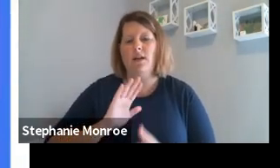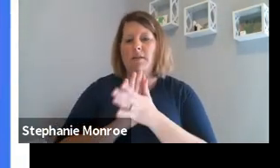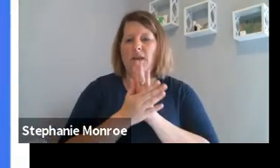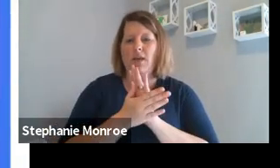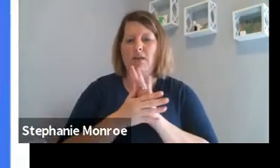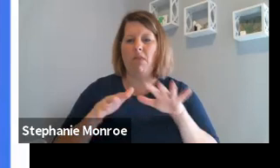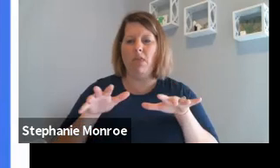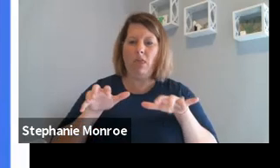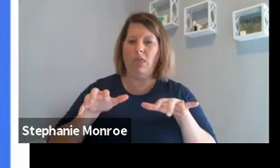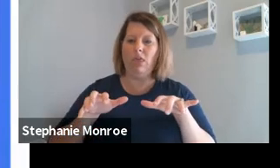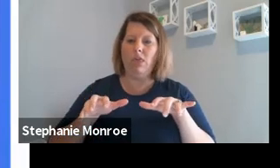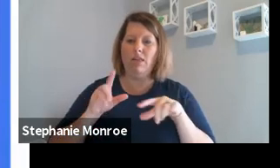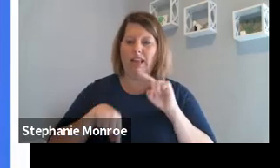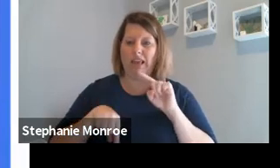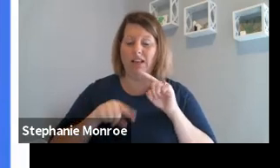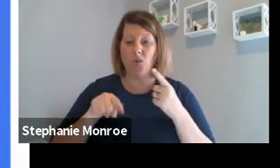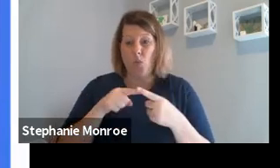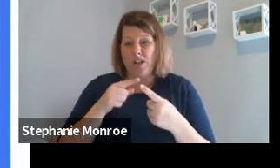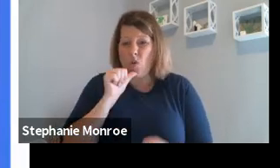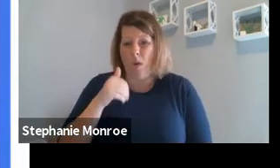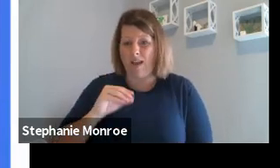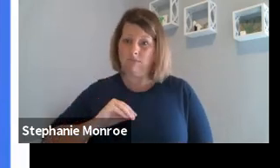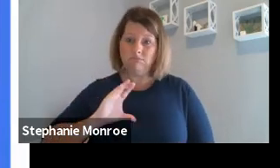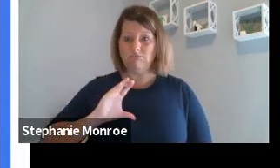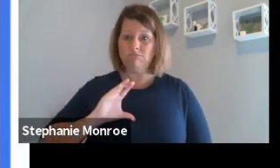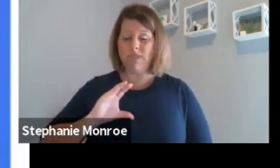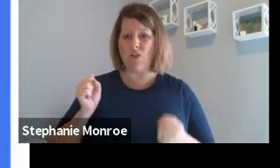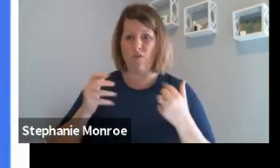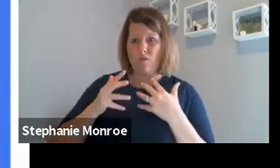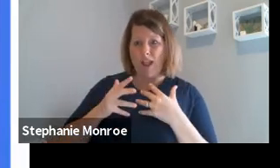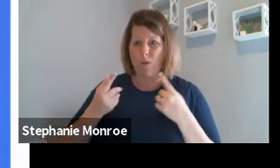because when you don't have self esteem, and you are fearful of what could happen to you,